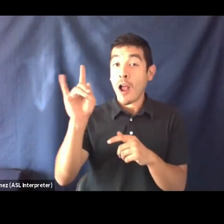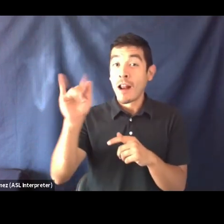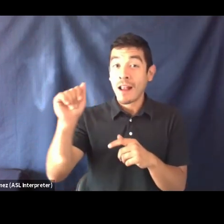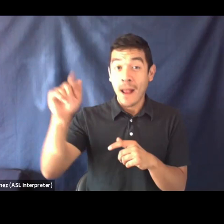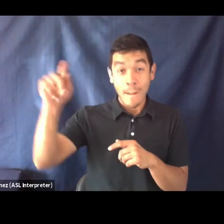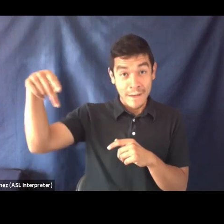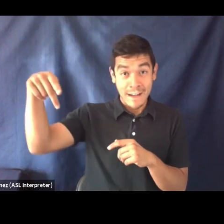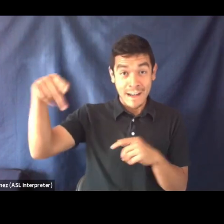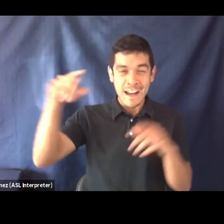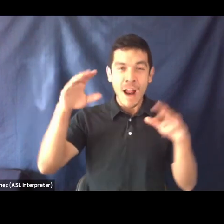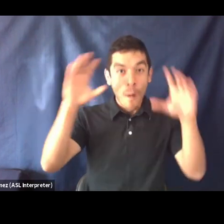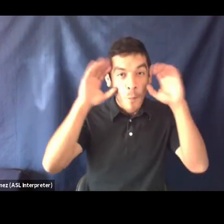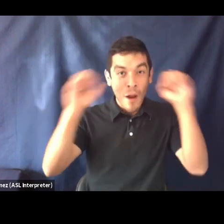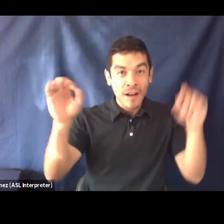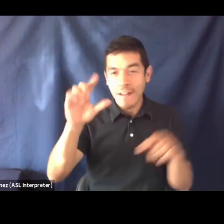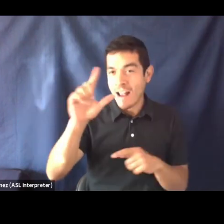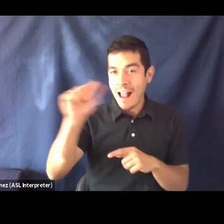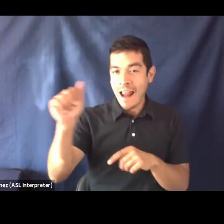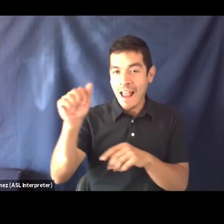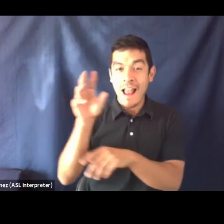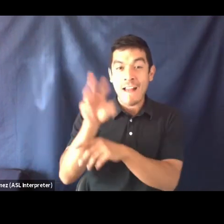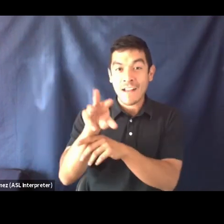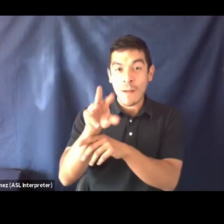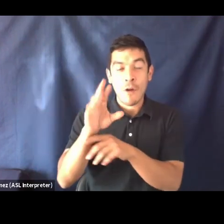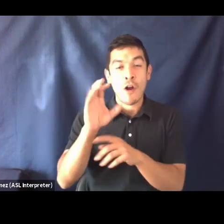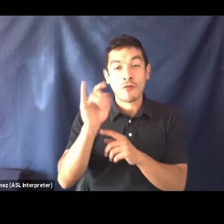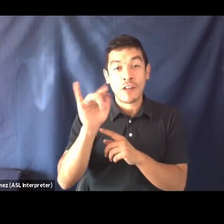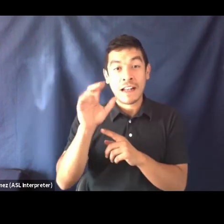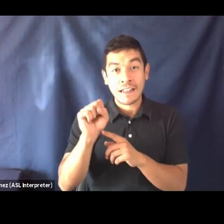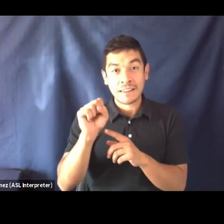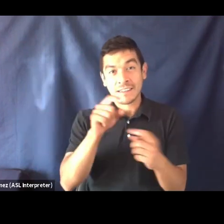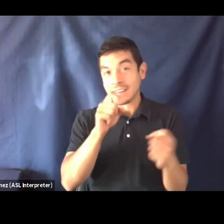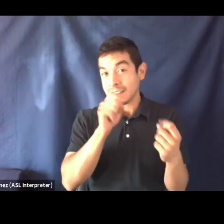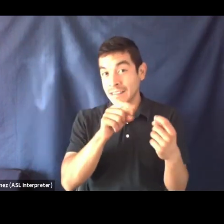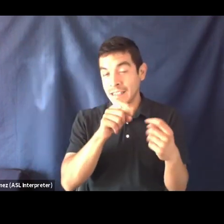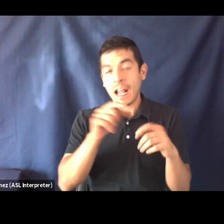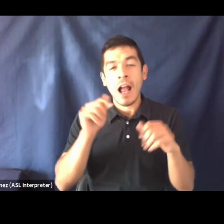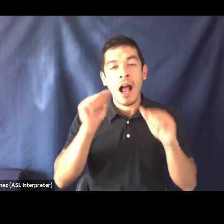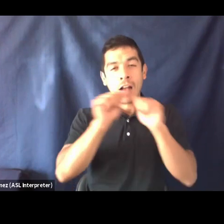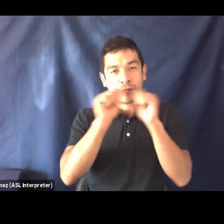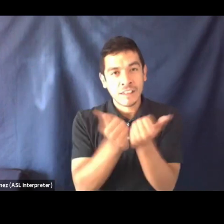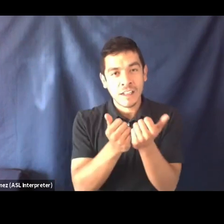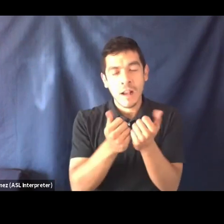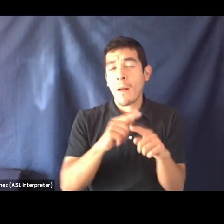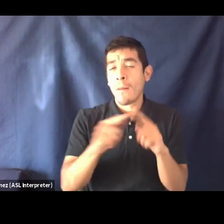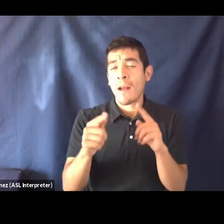So excited to get this started but before we do, I'd like to start with a brief land acknowledgement.